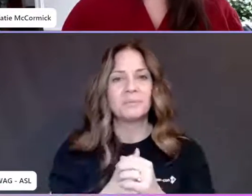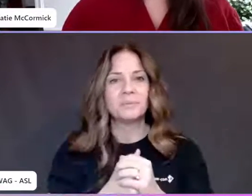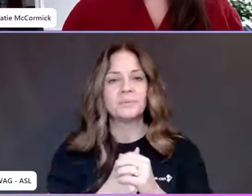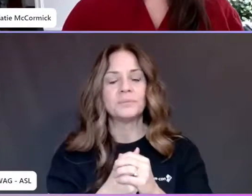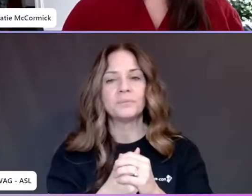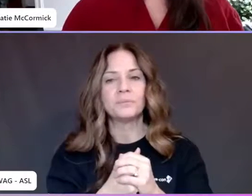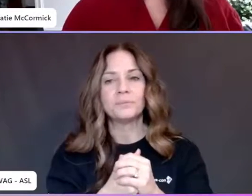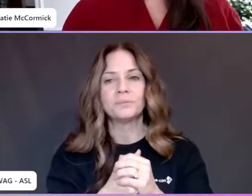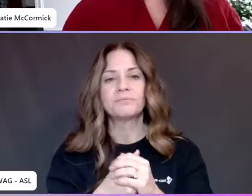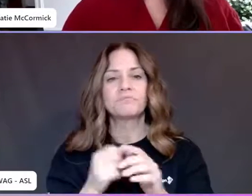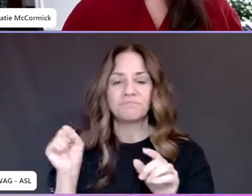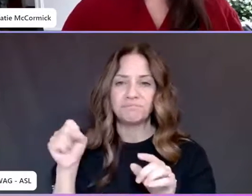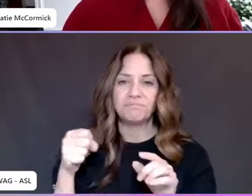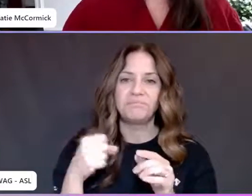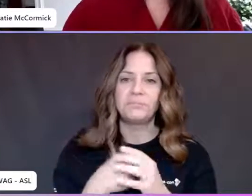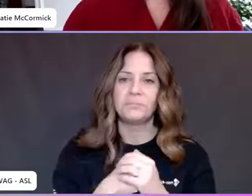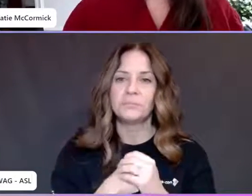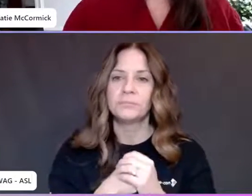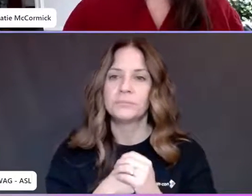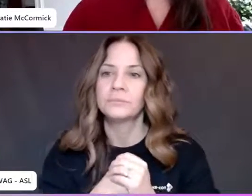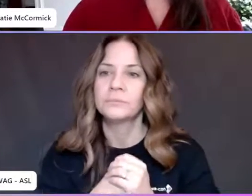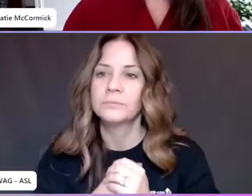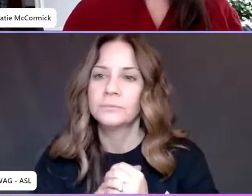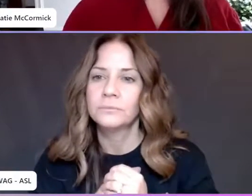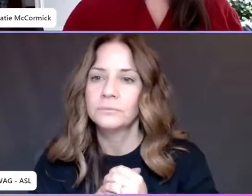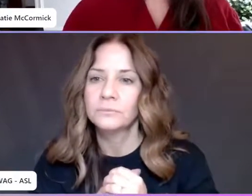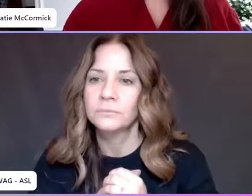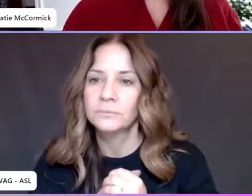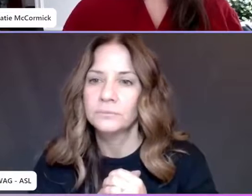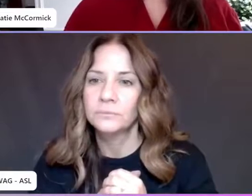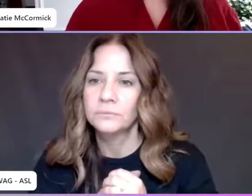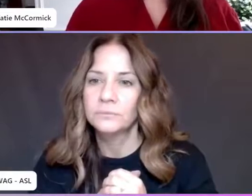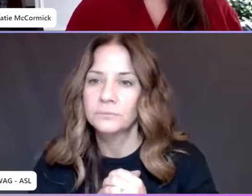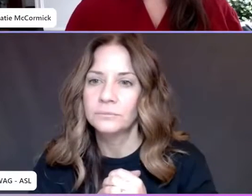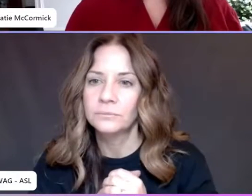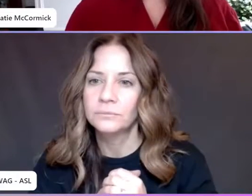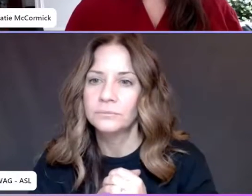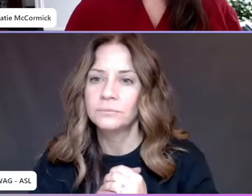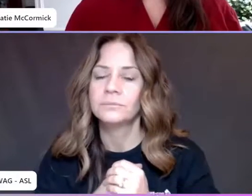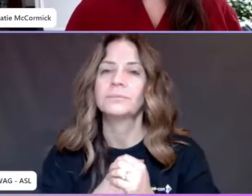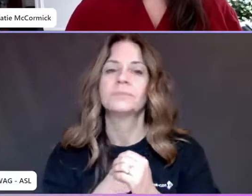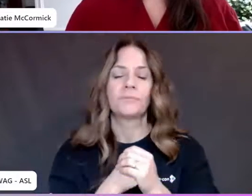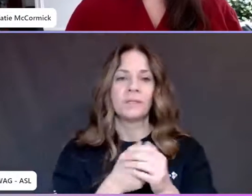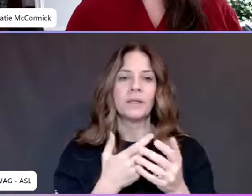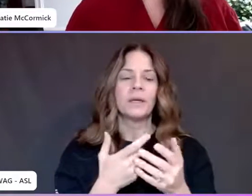auditors. But we're we're we're at, and moving there.